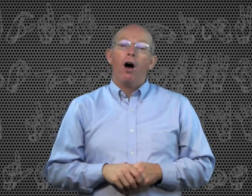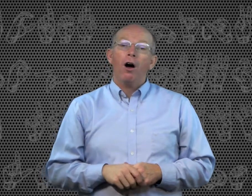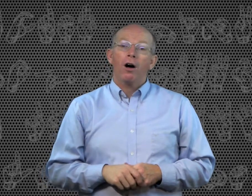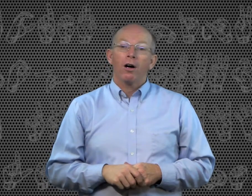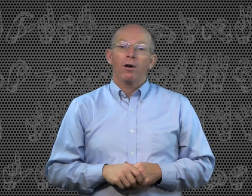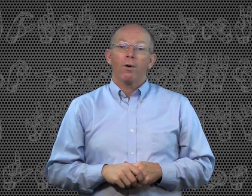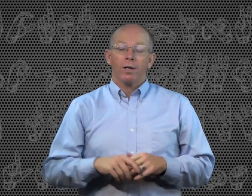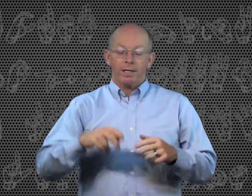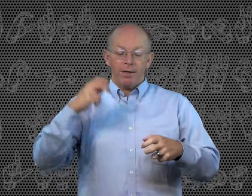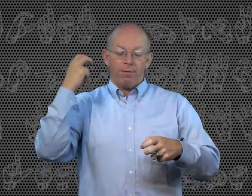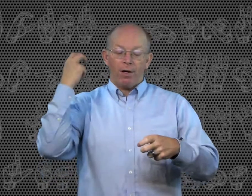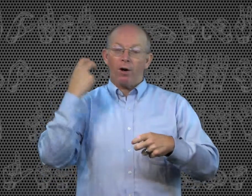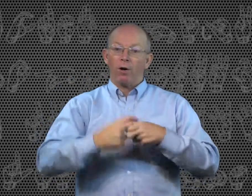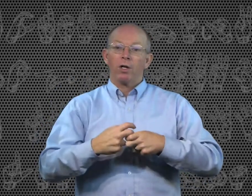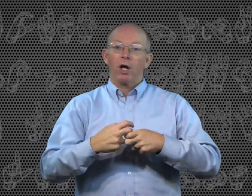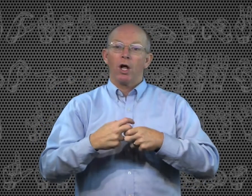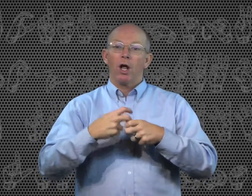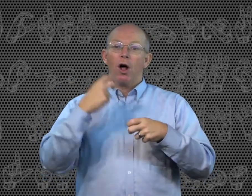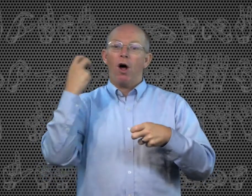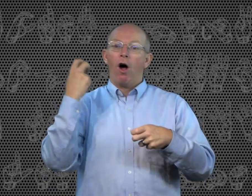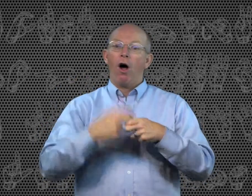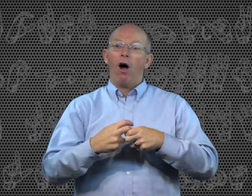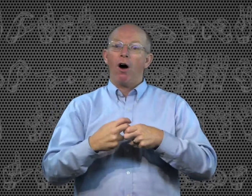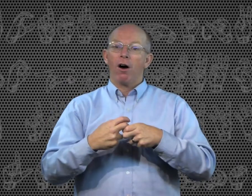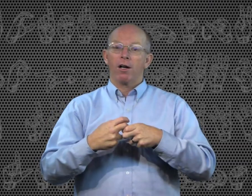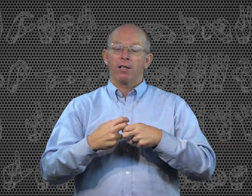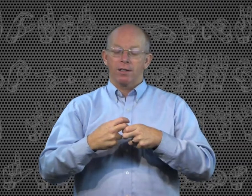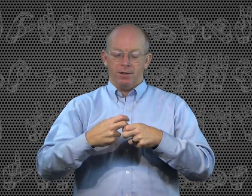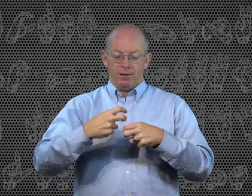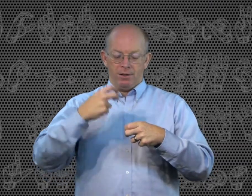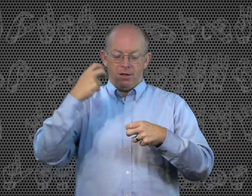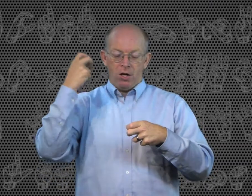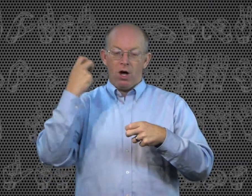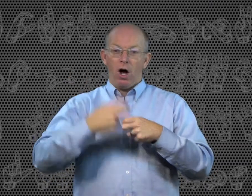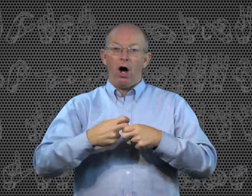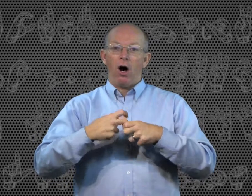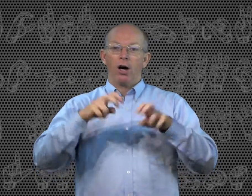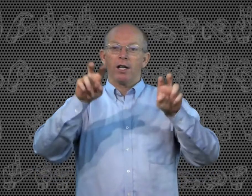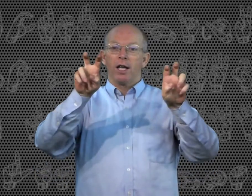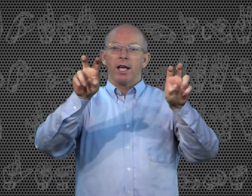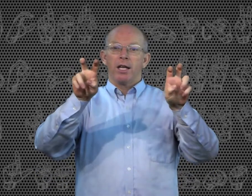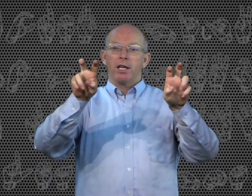HARD or DIFFICULT HARD